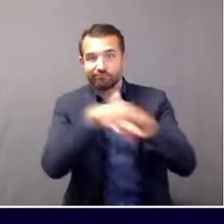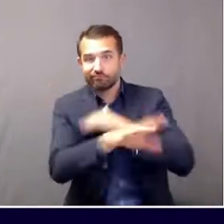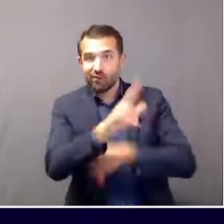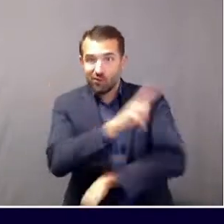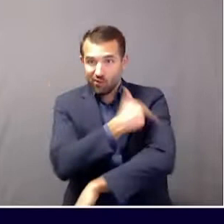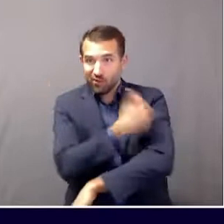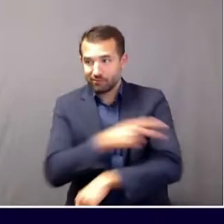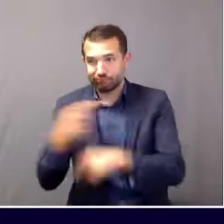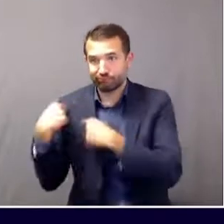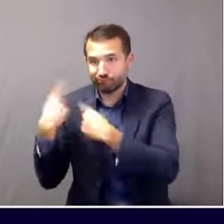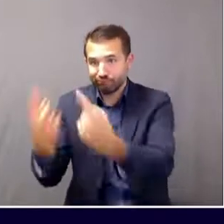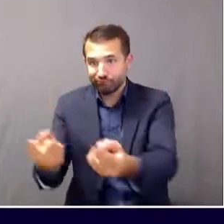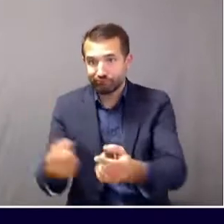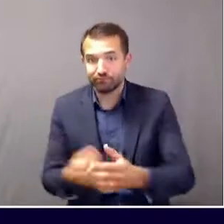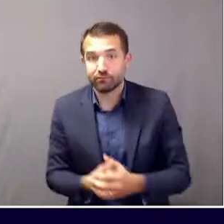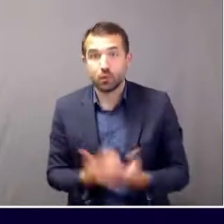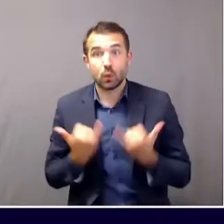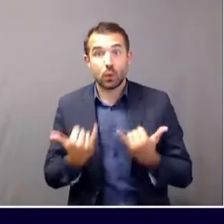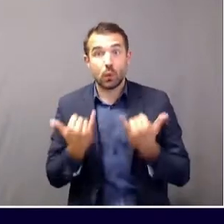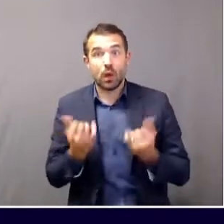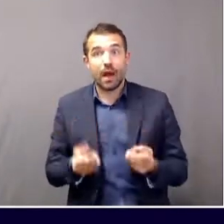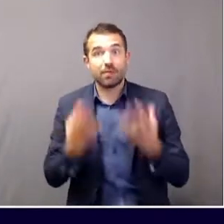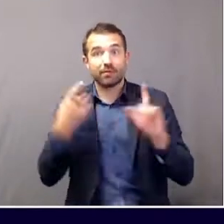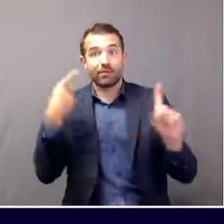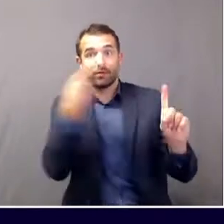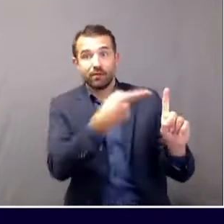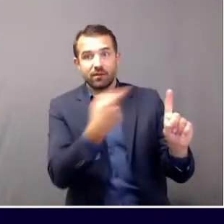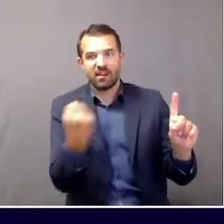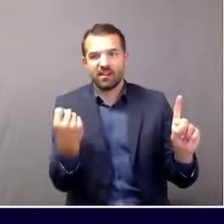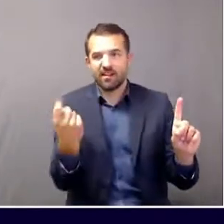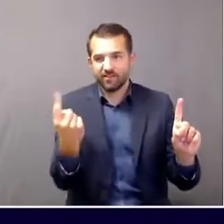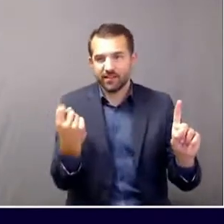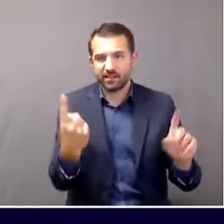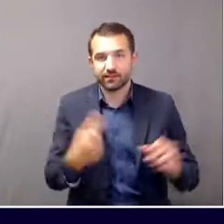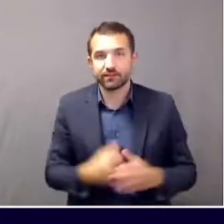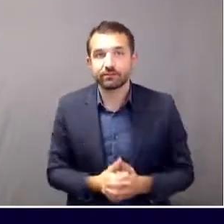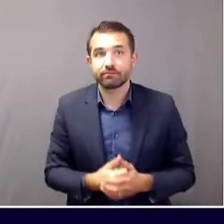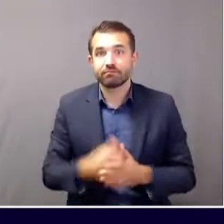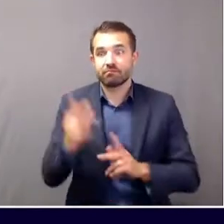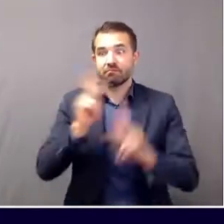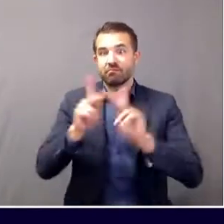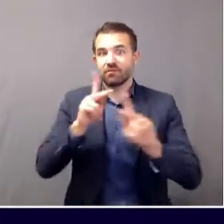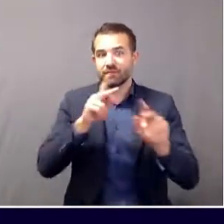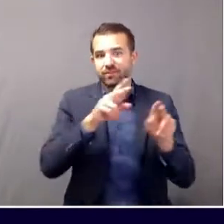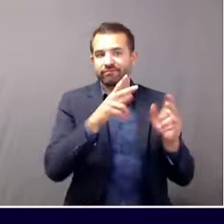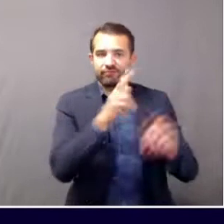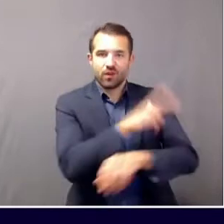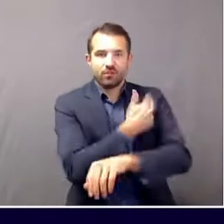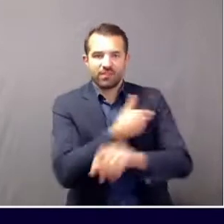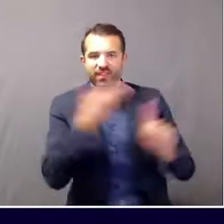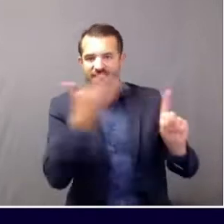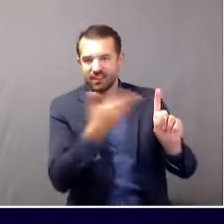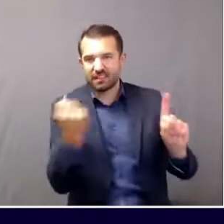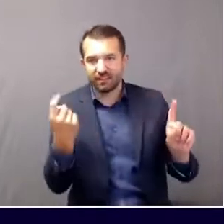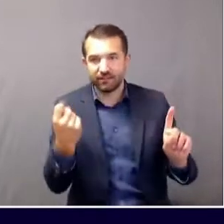and right now in the states there are eleven individuals who